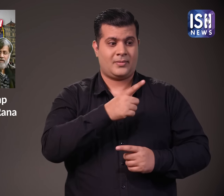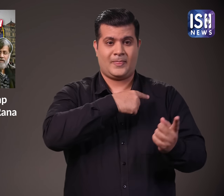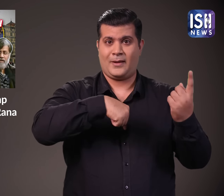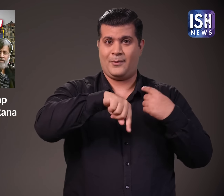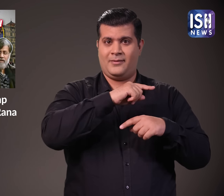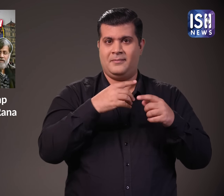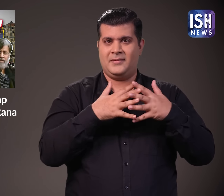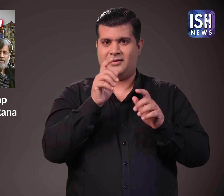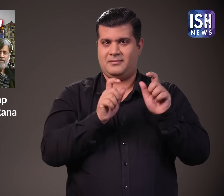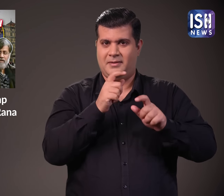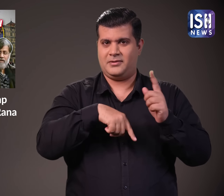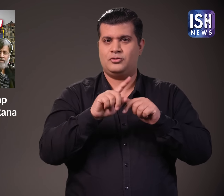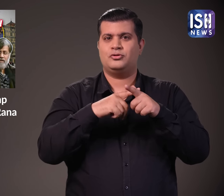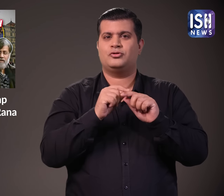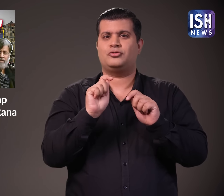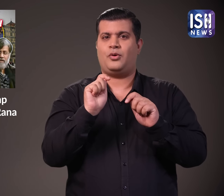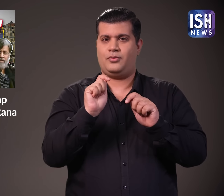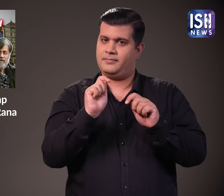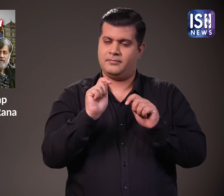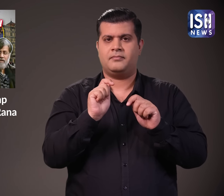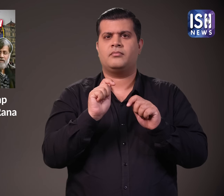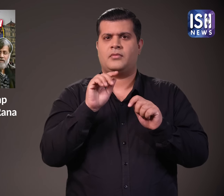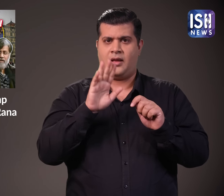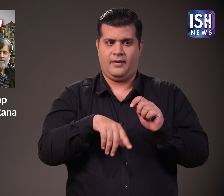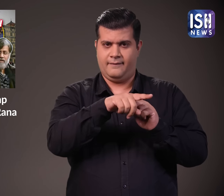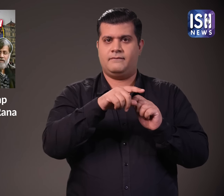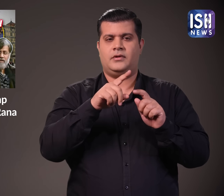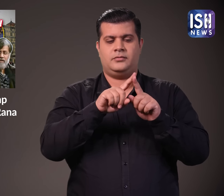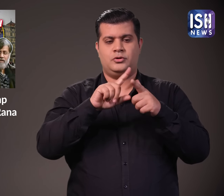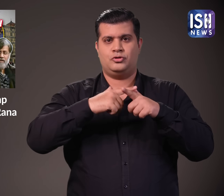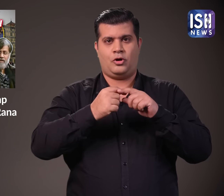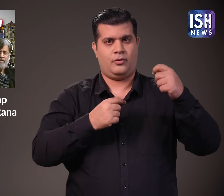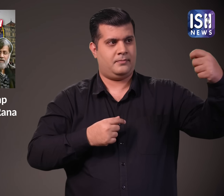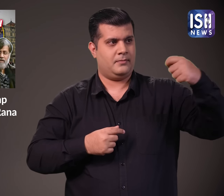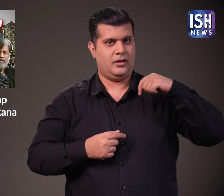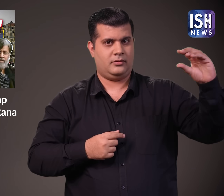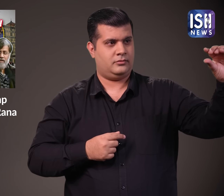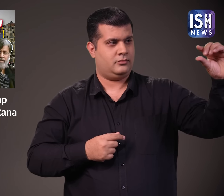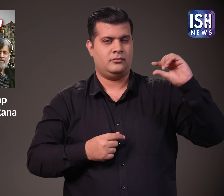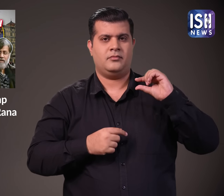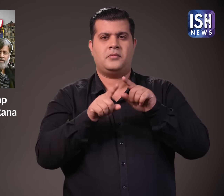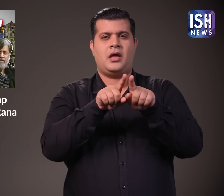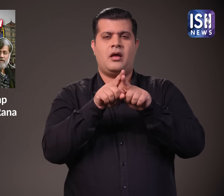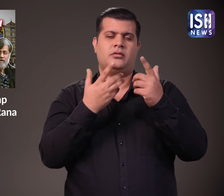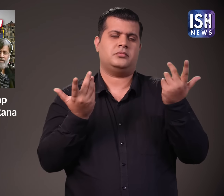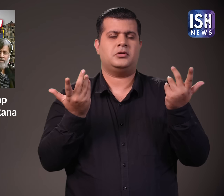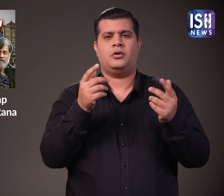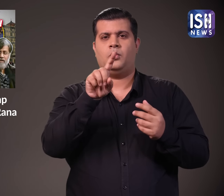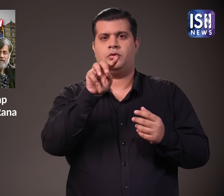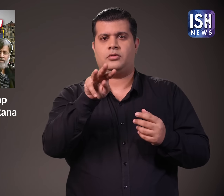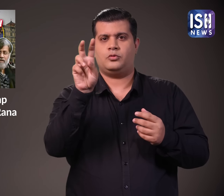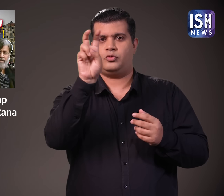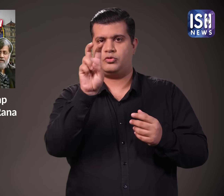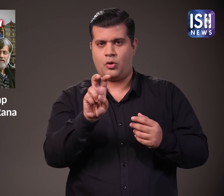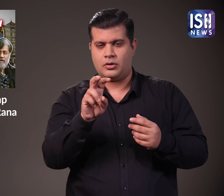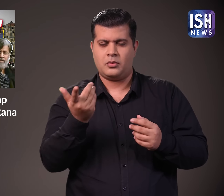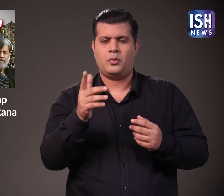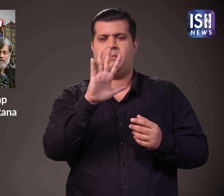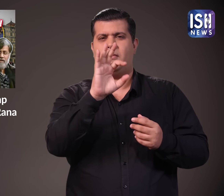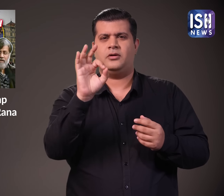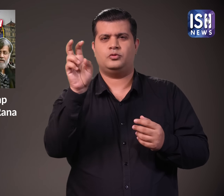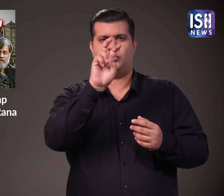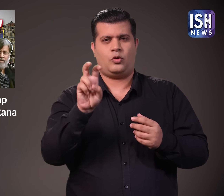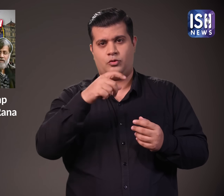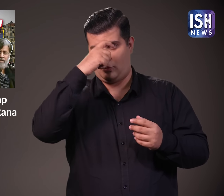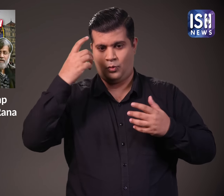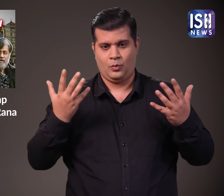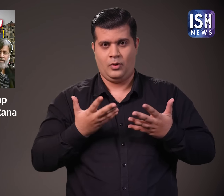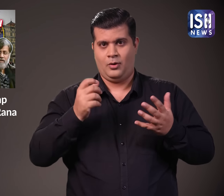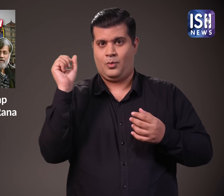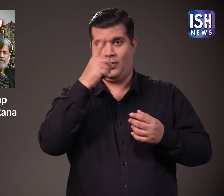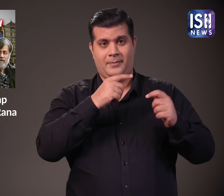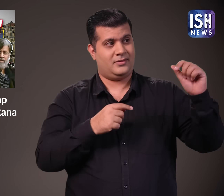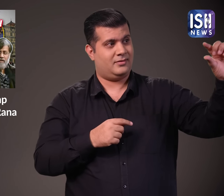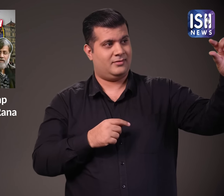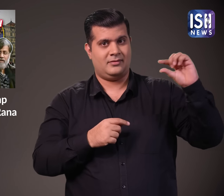Americans who are employed, receive a monthly salary of say $1000 or $500.